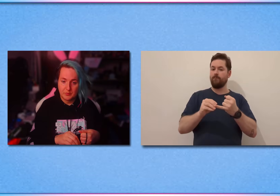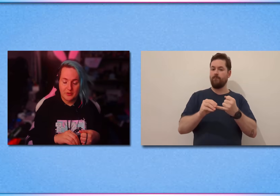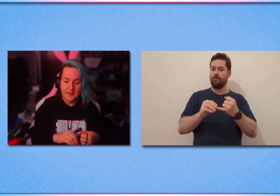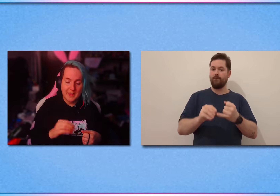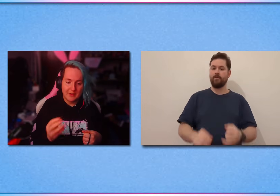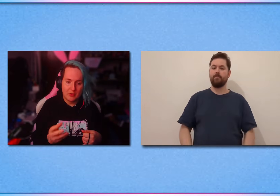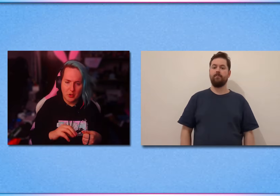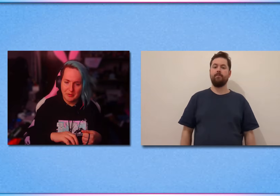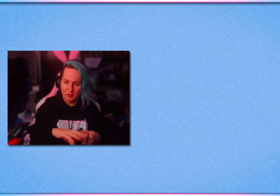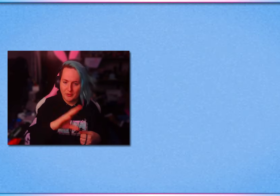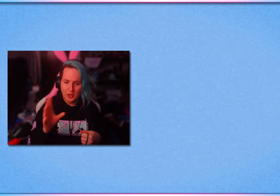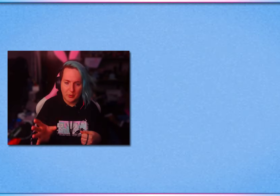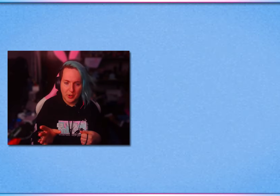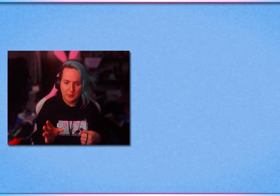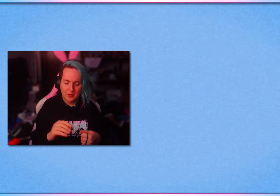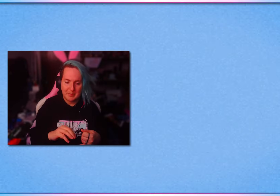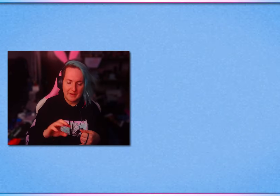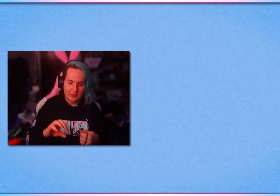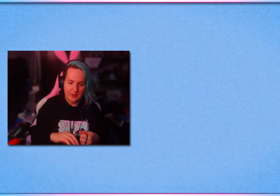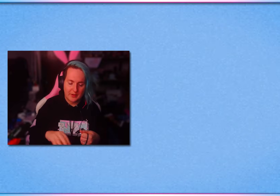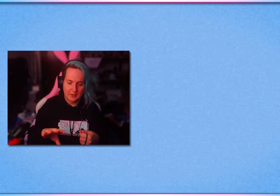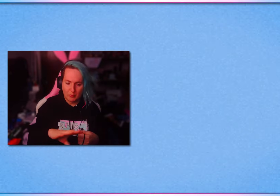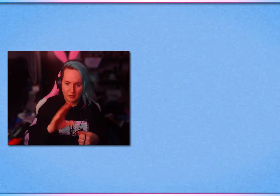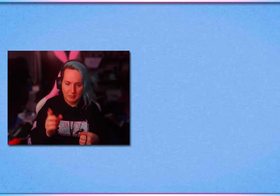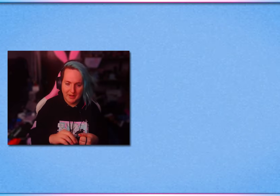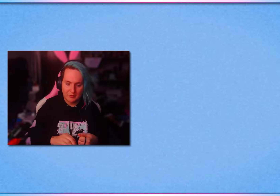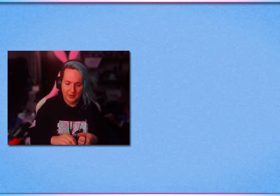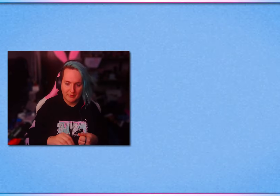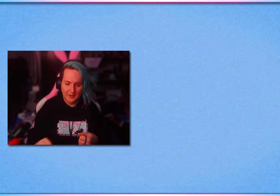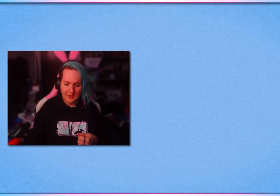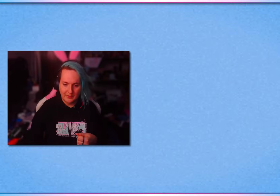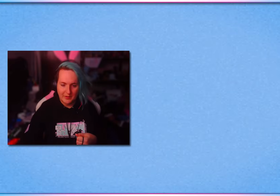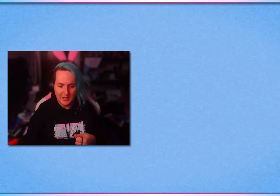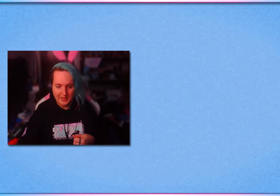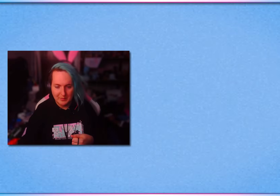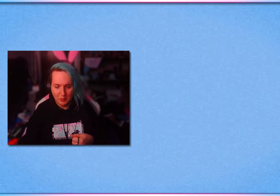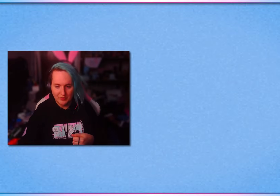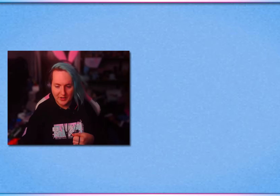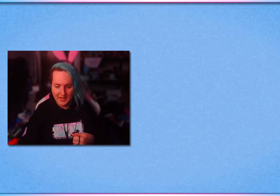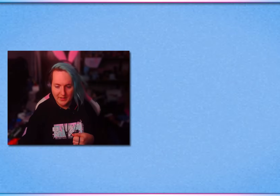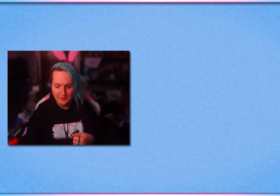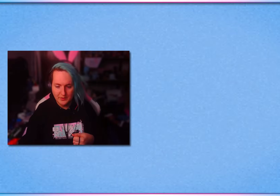Which I think is the ubisoft logo that appears on the sort of splash screen for things. Let me watch it again...